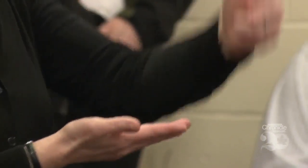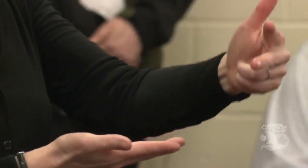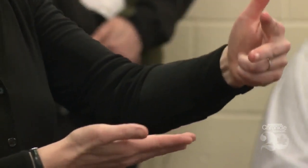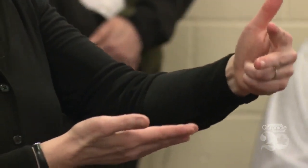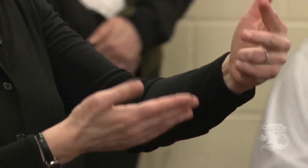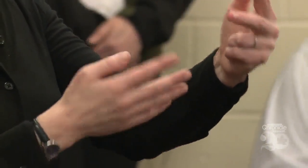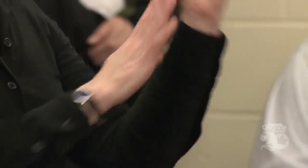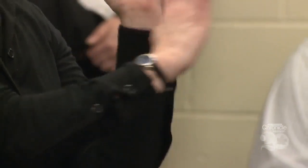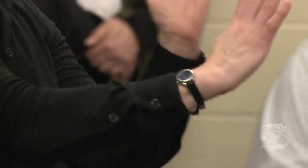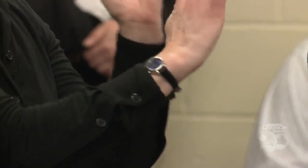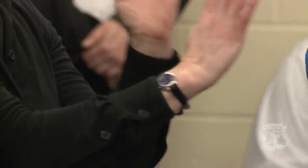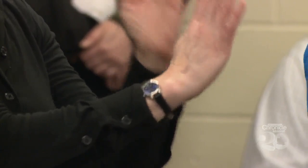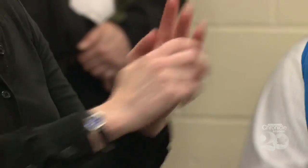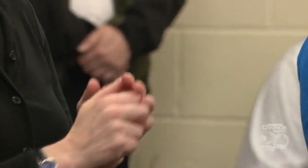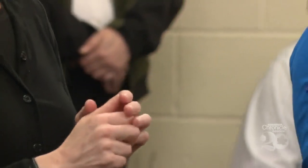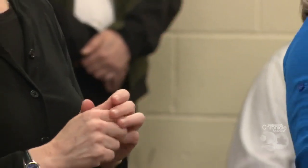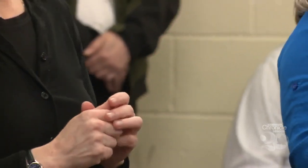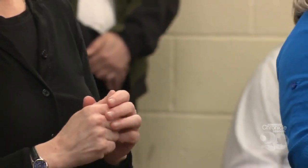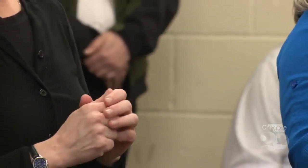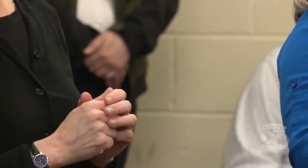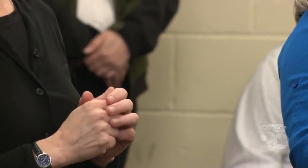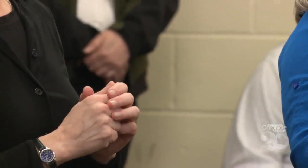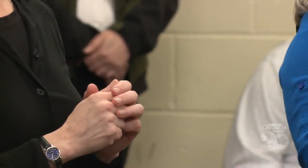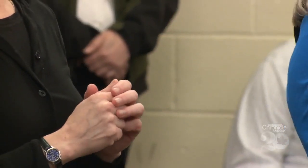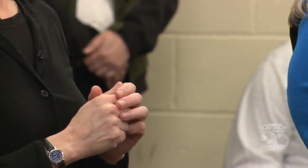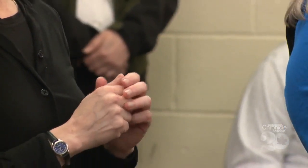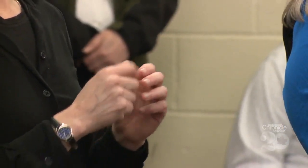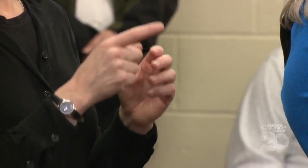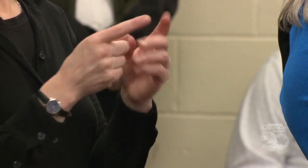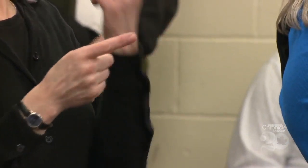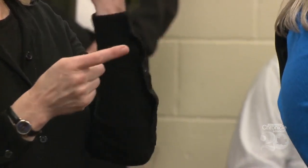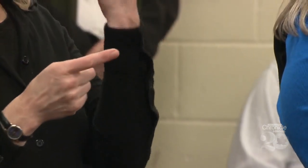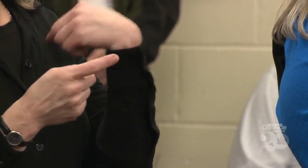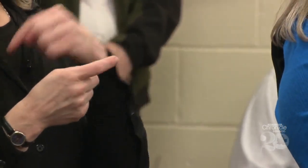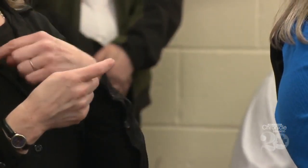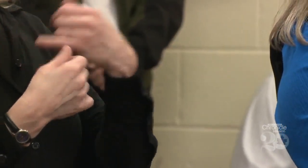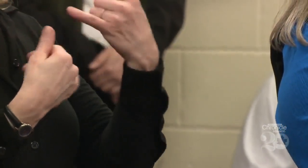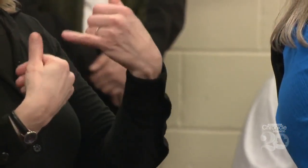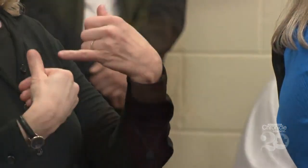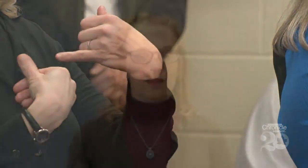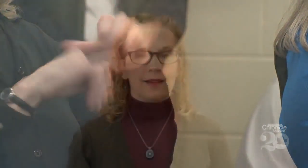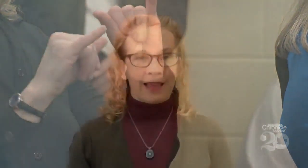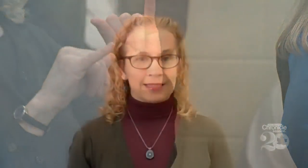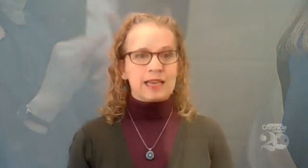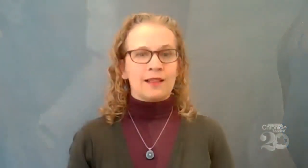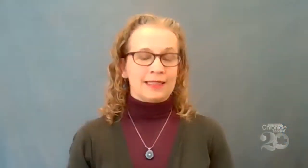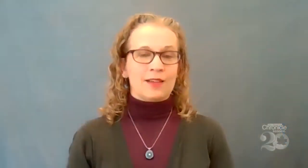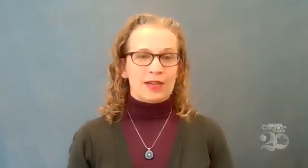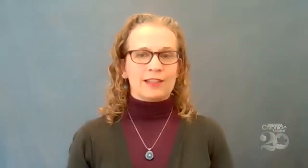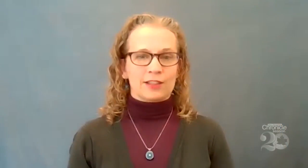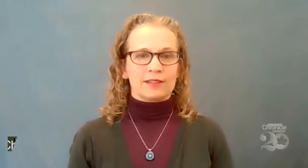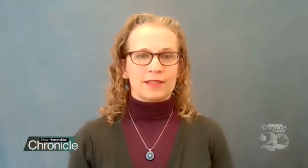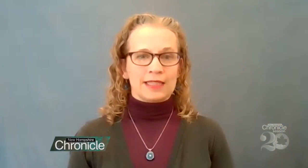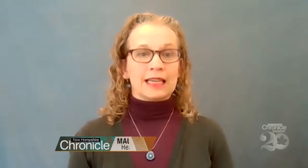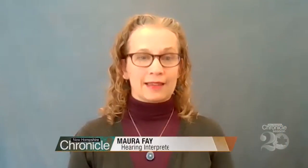LANGUAGE IN COLLEGE. IT HAS TO COME TO OUR EARS FIRST. WE HAVE TO HEAR AND UNDERSTAND IT.